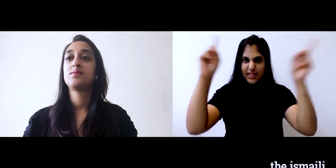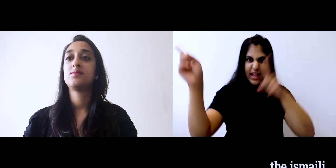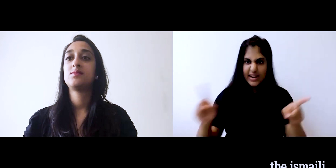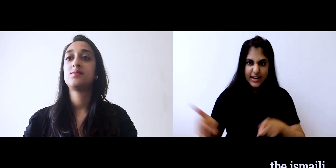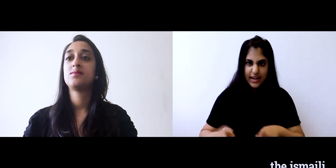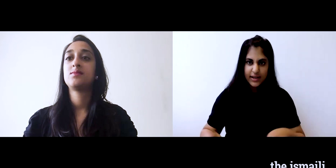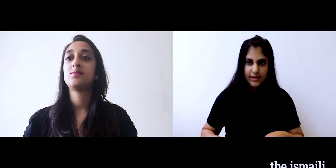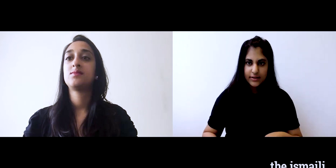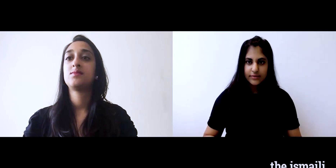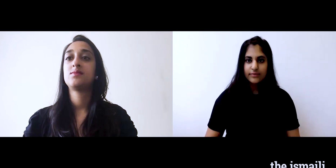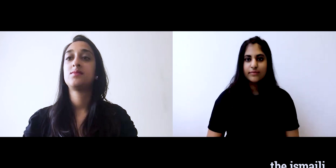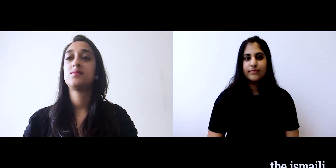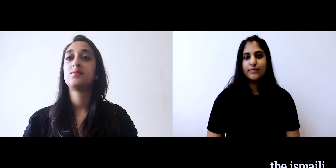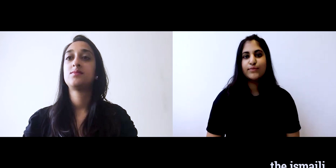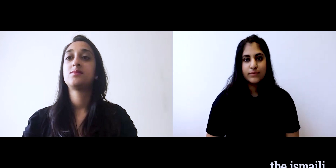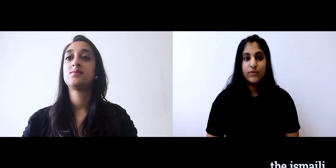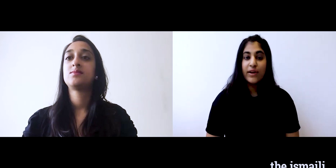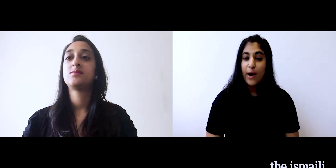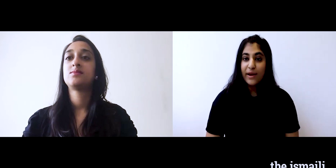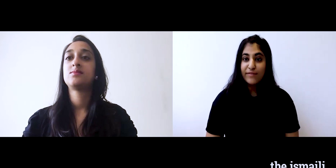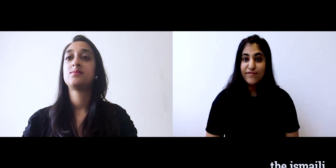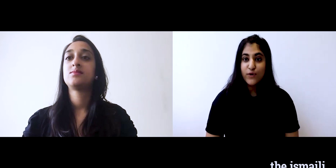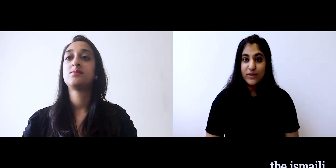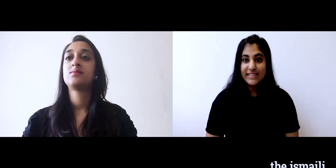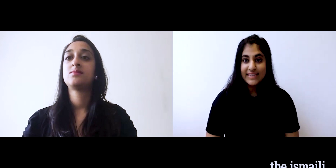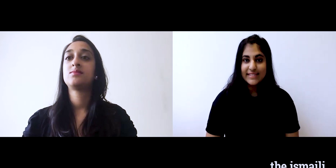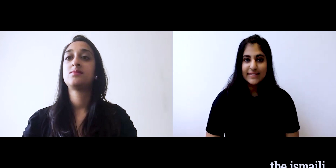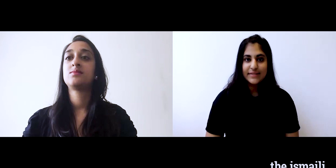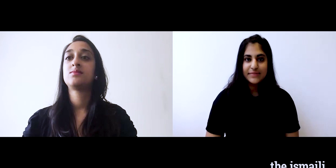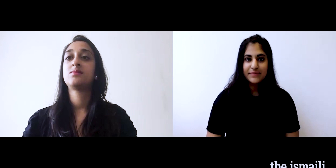Lightning Now we have the four seasons.